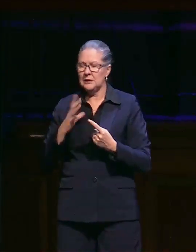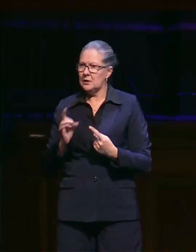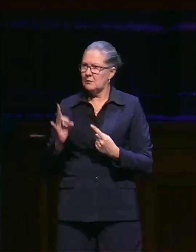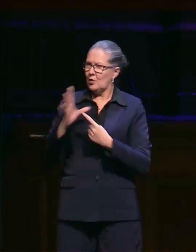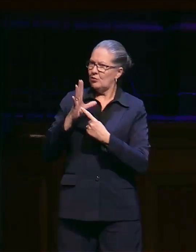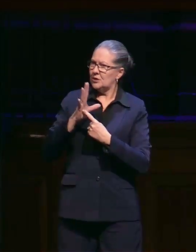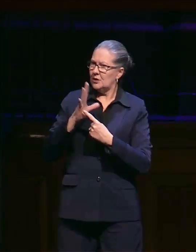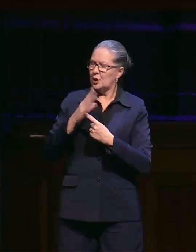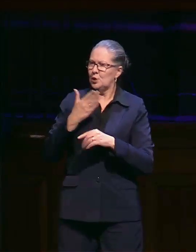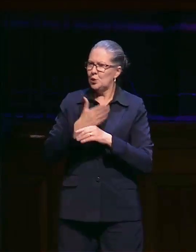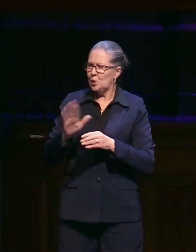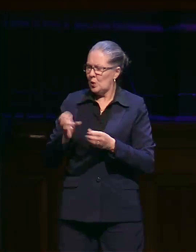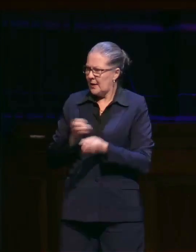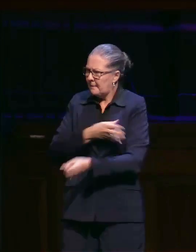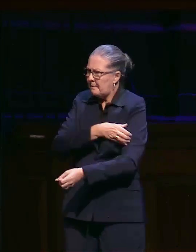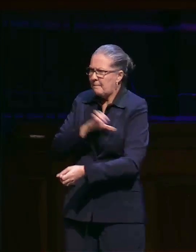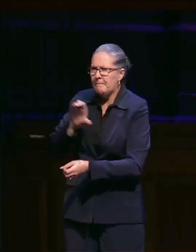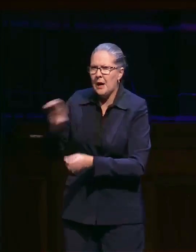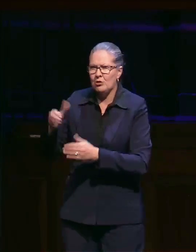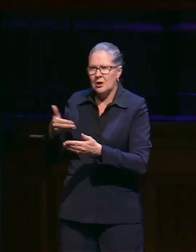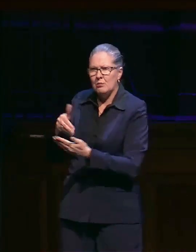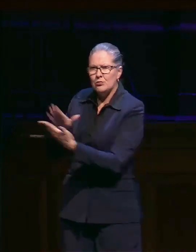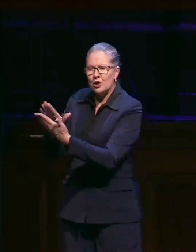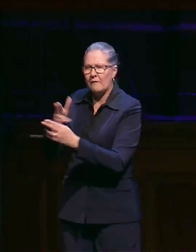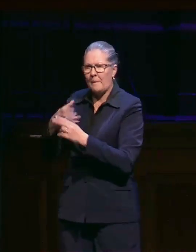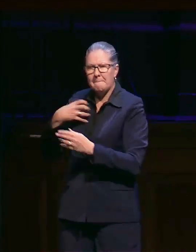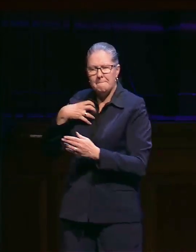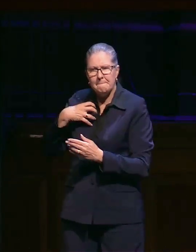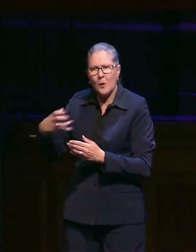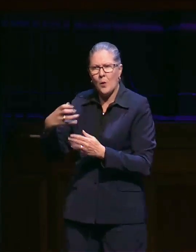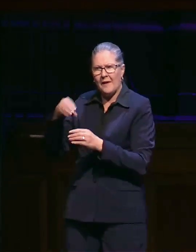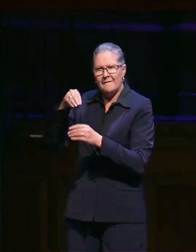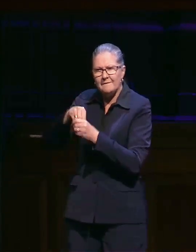approaches through greater investment and the flagship far no order program